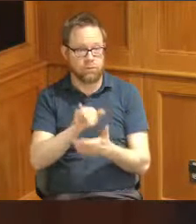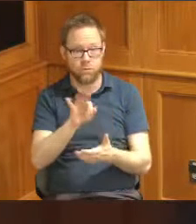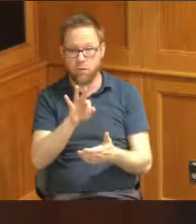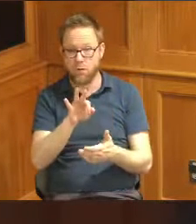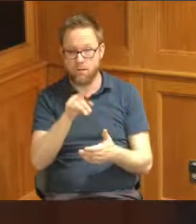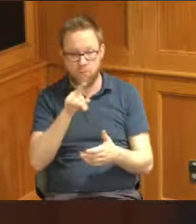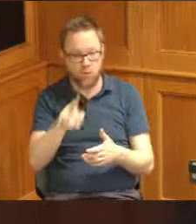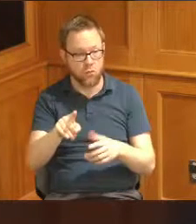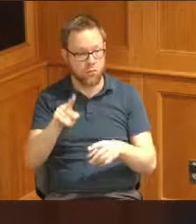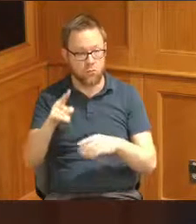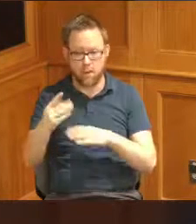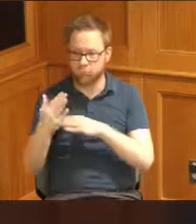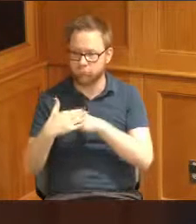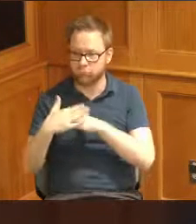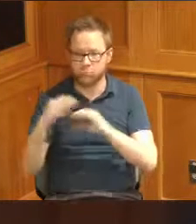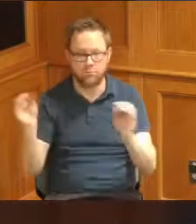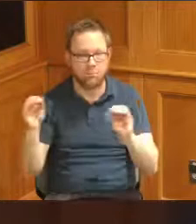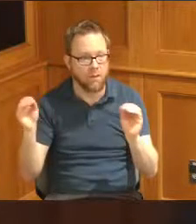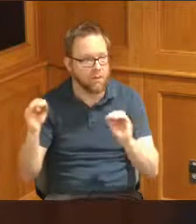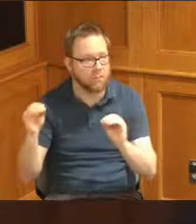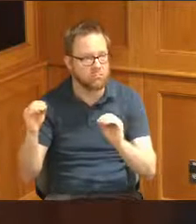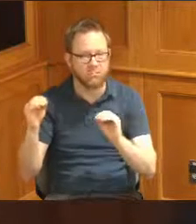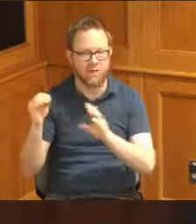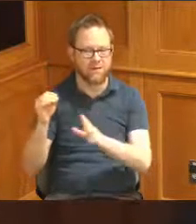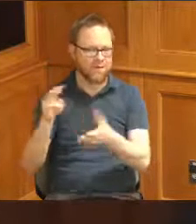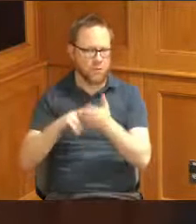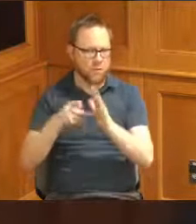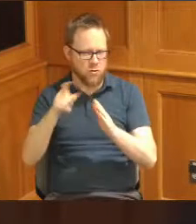an alert you're you're not able to get a warning you're just not trying in Hamilton County because